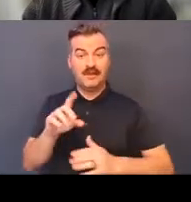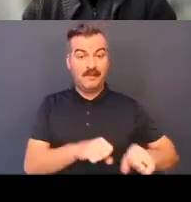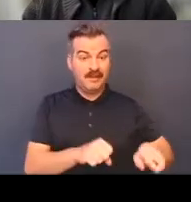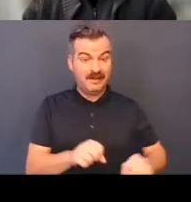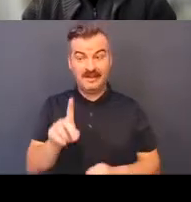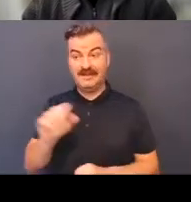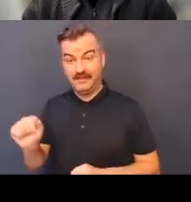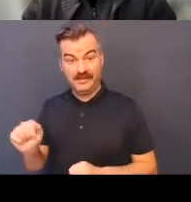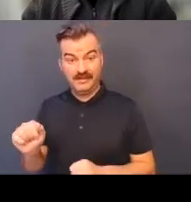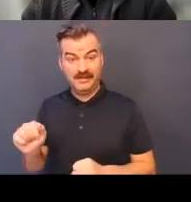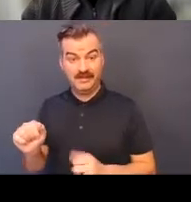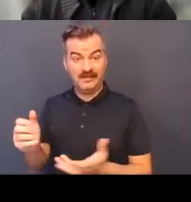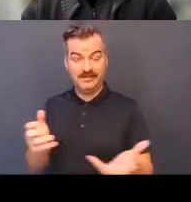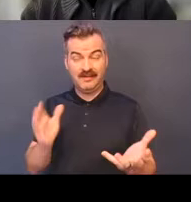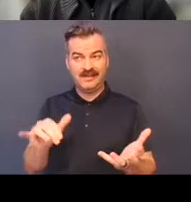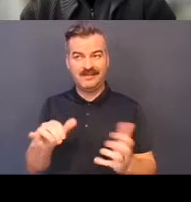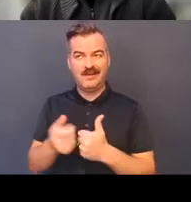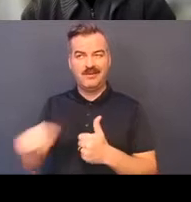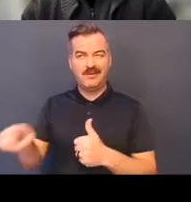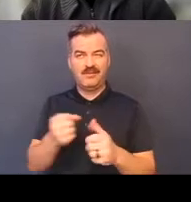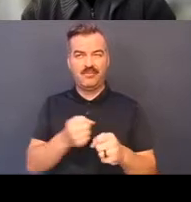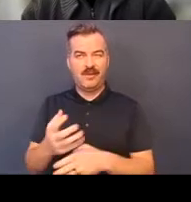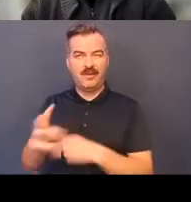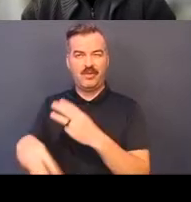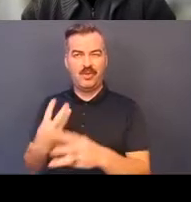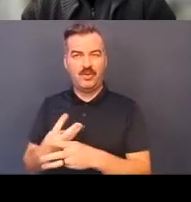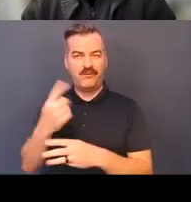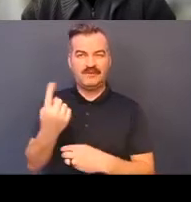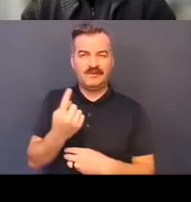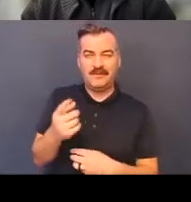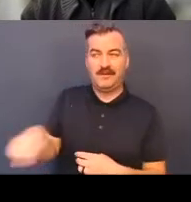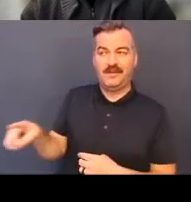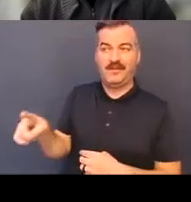through the ways that they prepare the world for somebody, and not others.